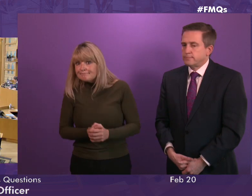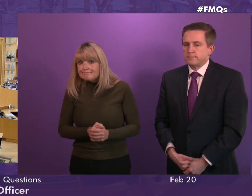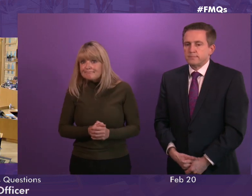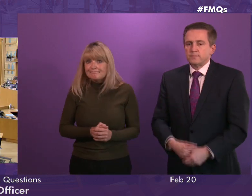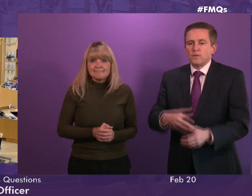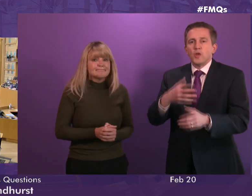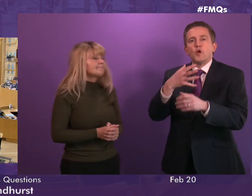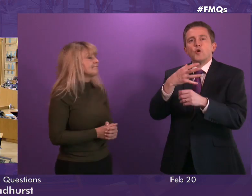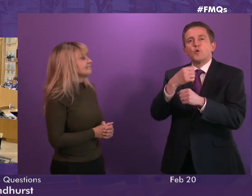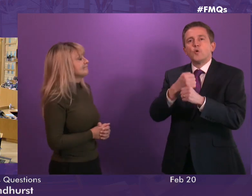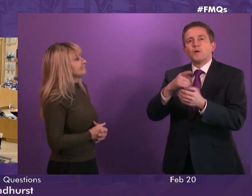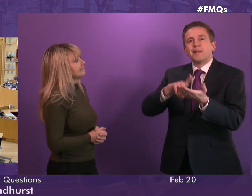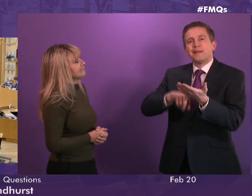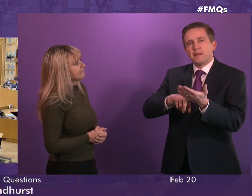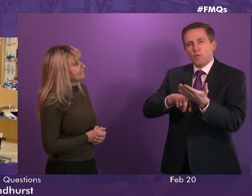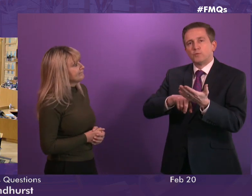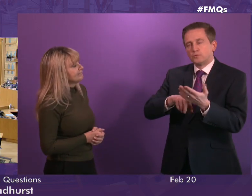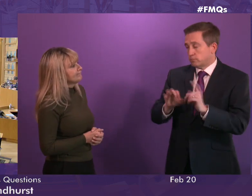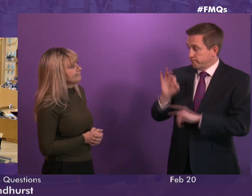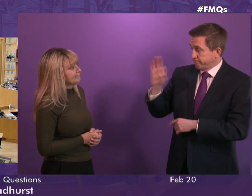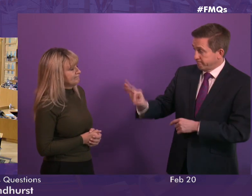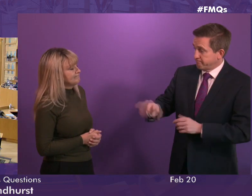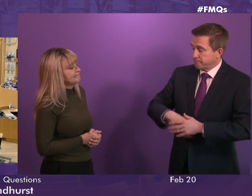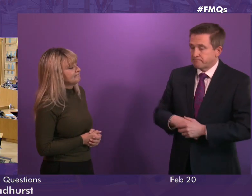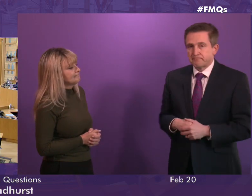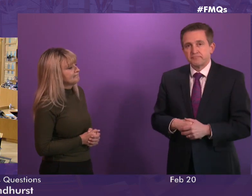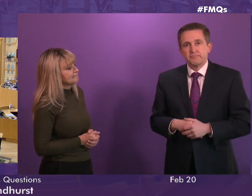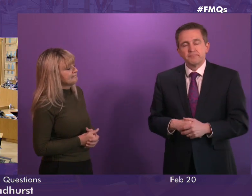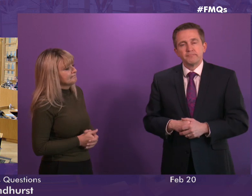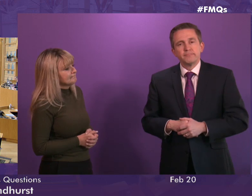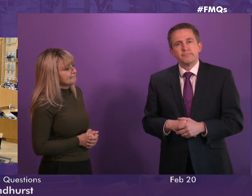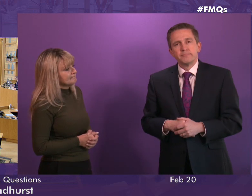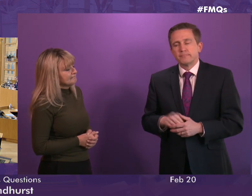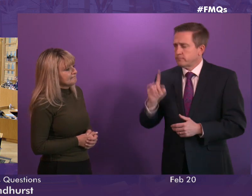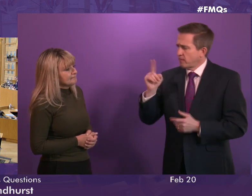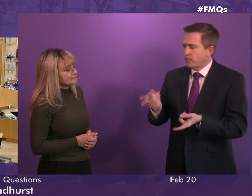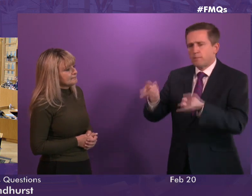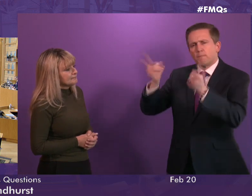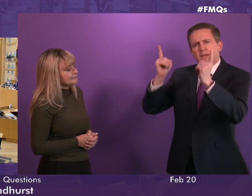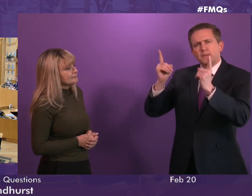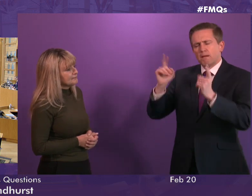Gordon Lindhurst (Lothian) (Con): What is the First Minister’s position on